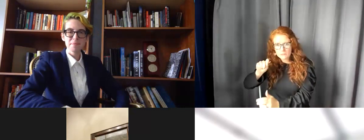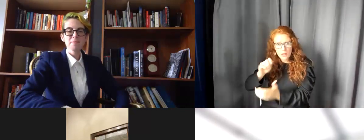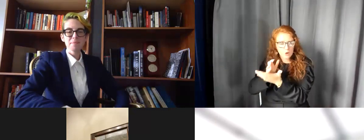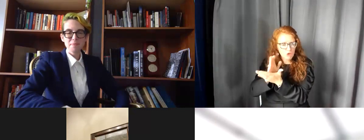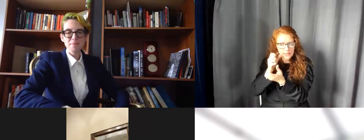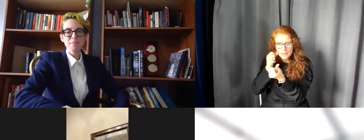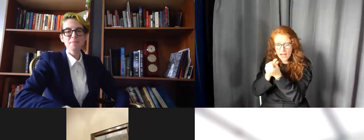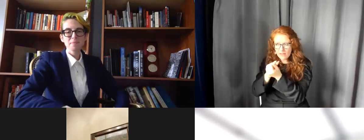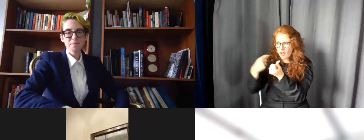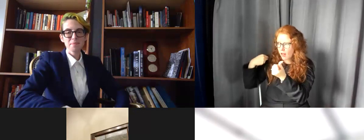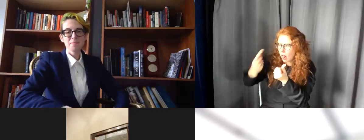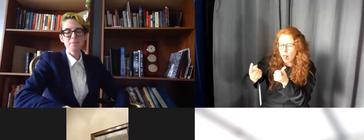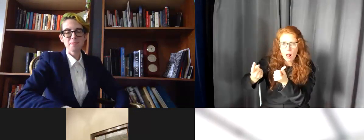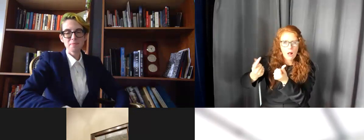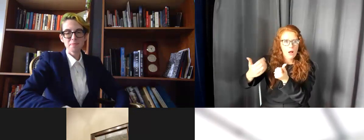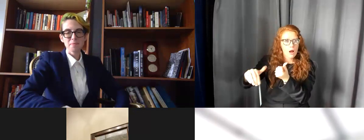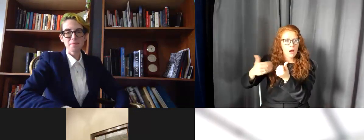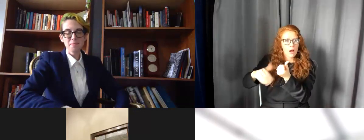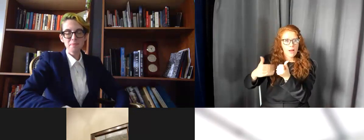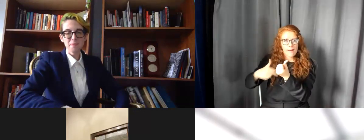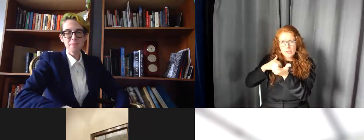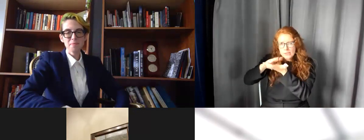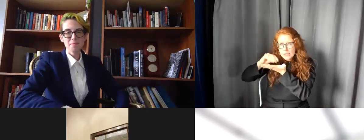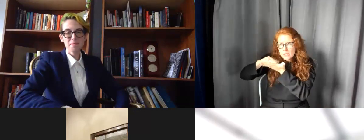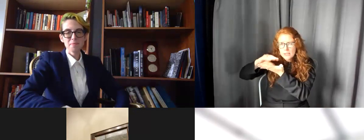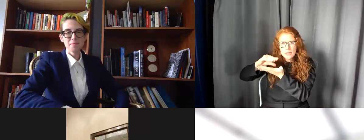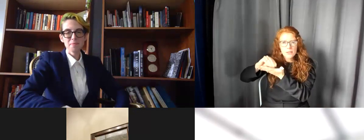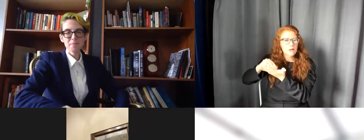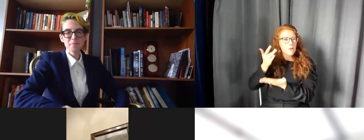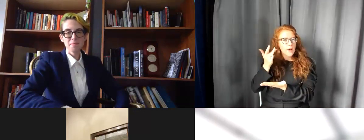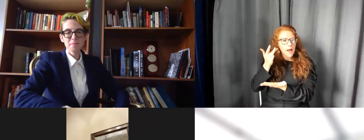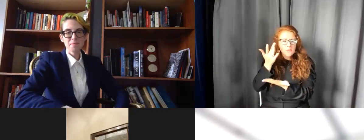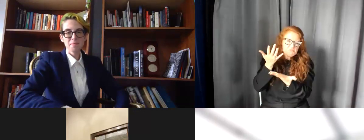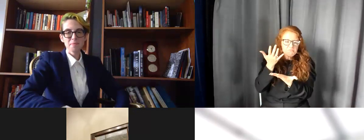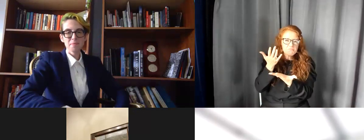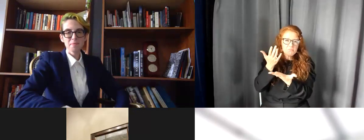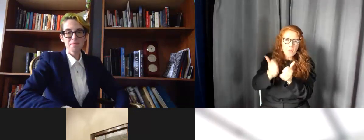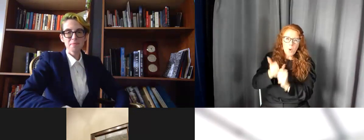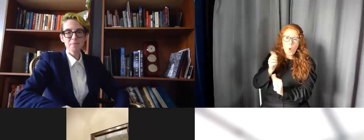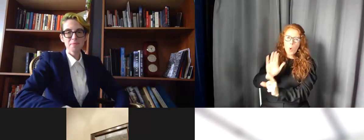Jordan Radford: partially because of the program Jordan Radford: and what? Mostly because of